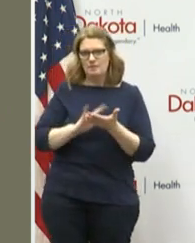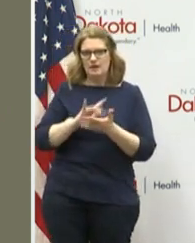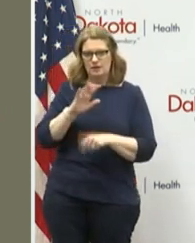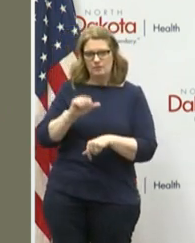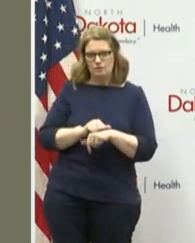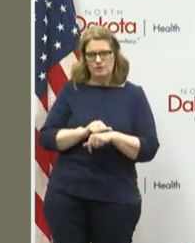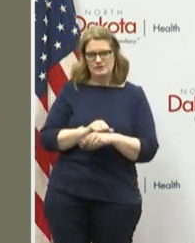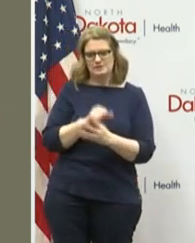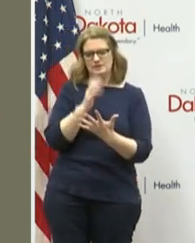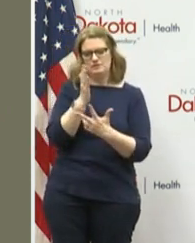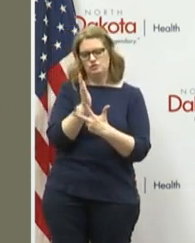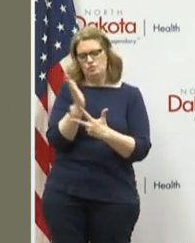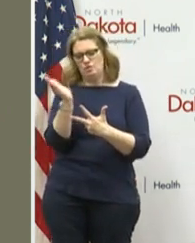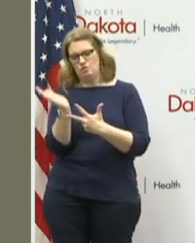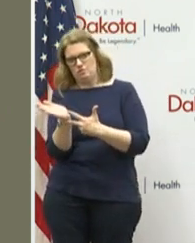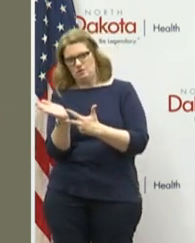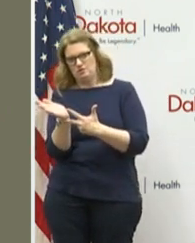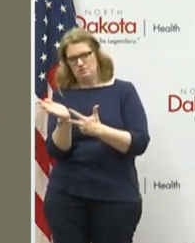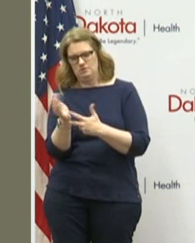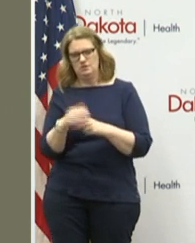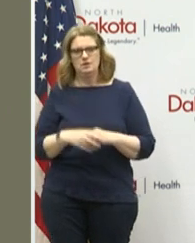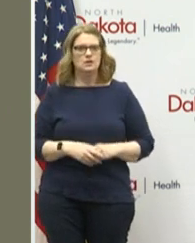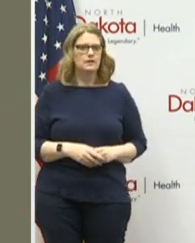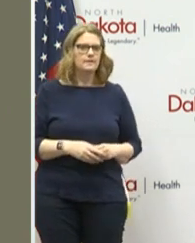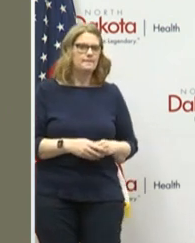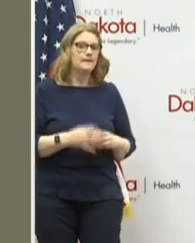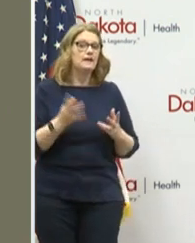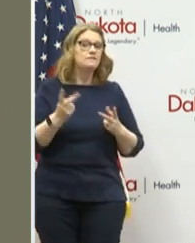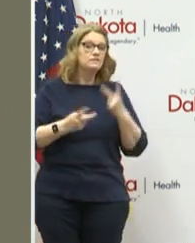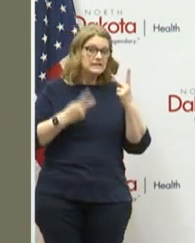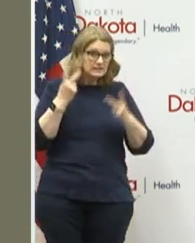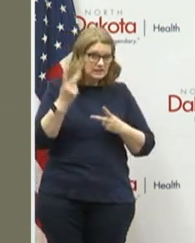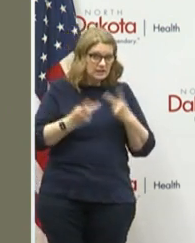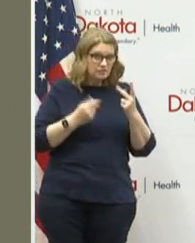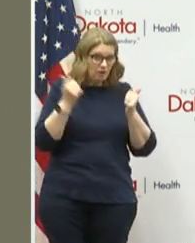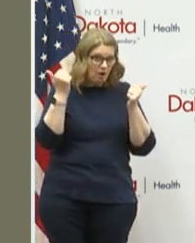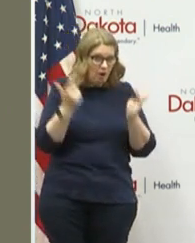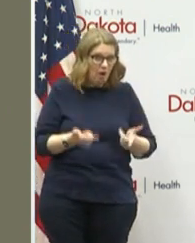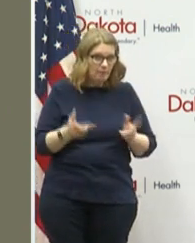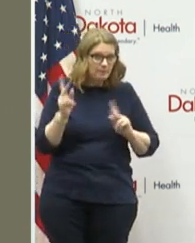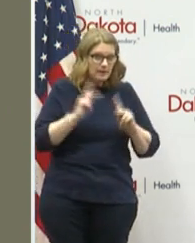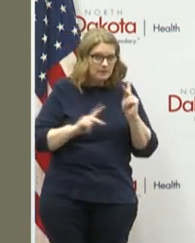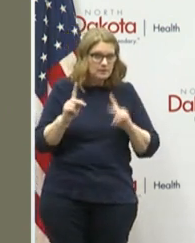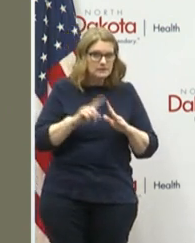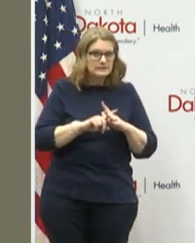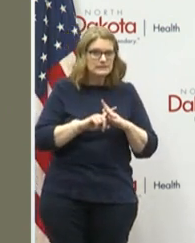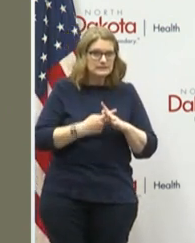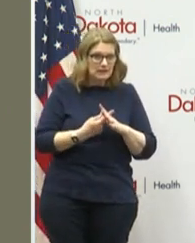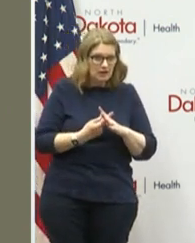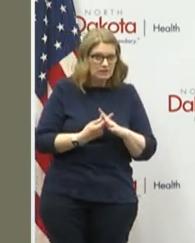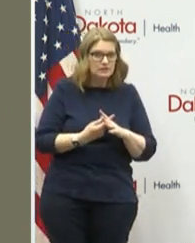EVOVLE TO EXTERNAL COMPONENTS, SUCH AS OUTINGS OUTSIDE OF THE FACILITY, NON-MEDICAL APPOINTMENTS IN PHASES TWO AND